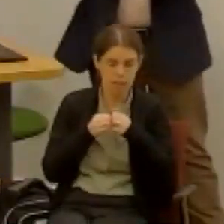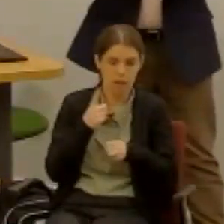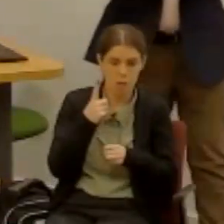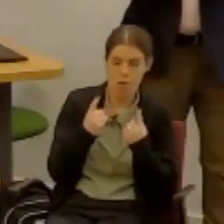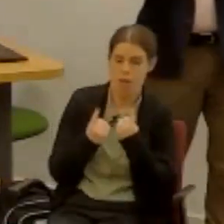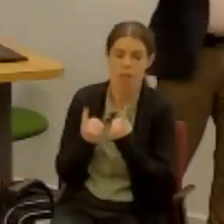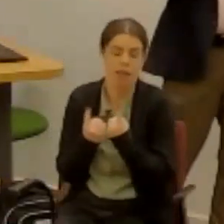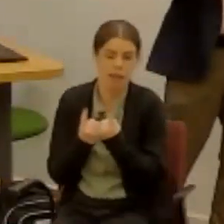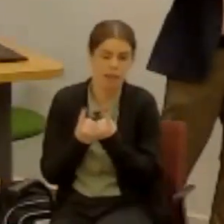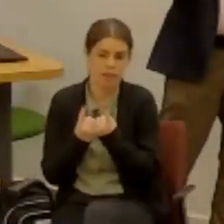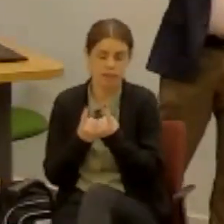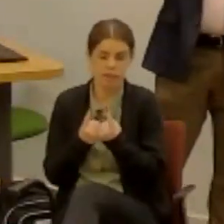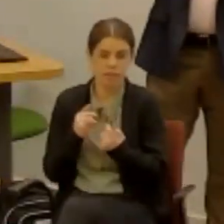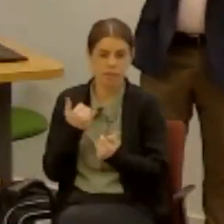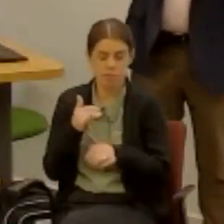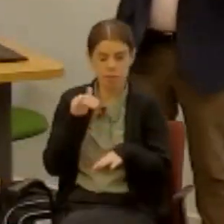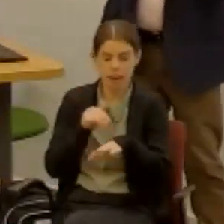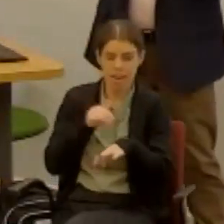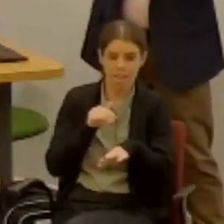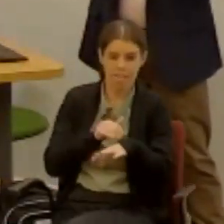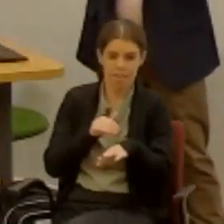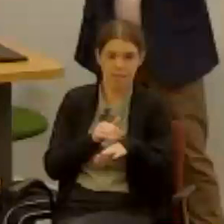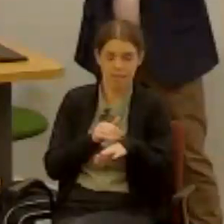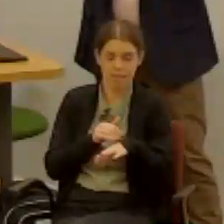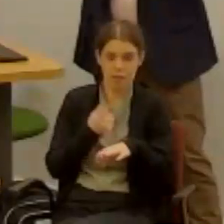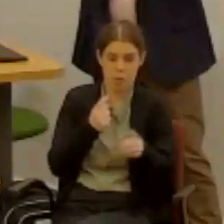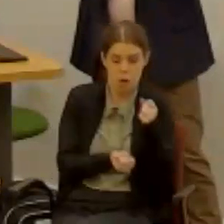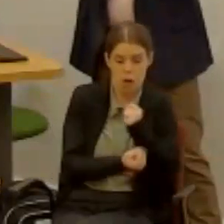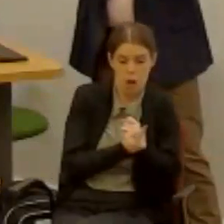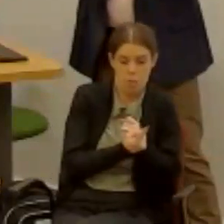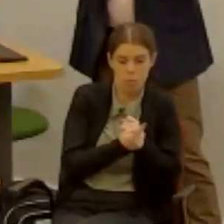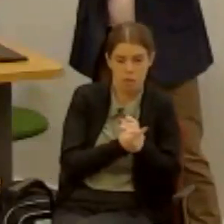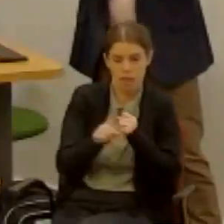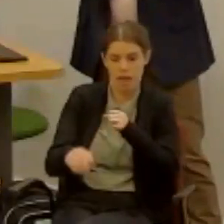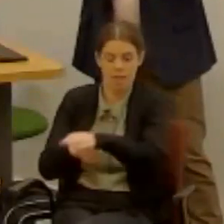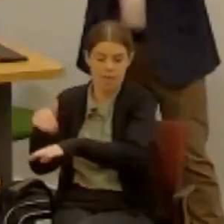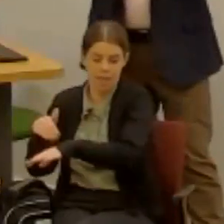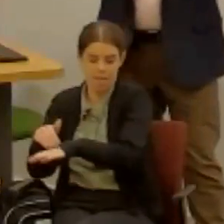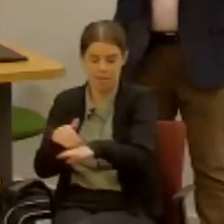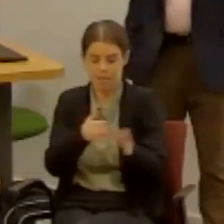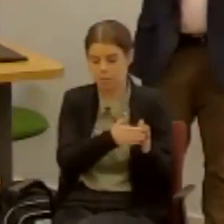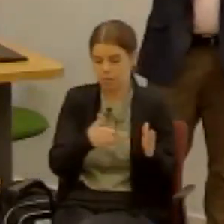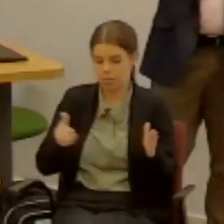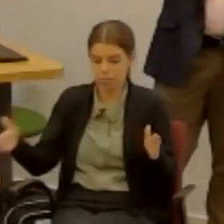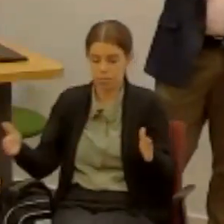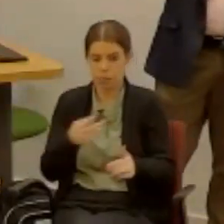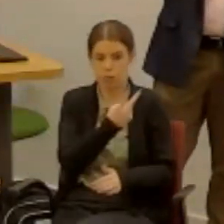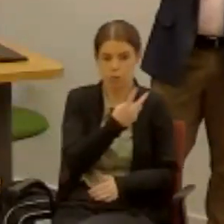you've got something where cause and effect are decades apart. 23-year-old playing Rugby now.